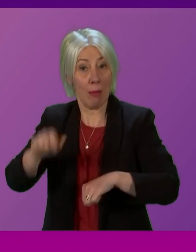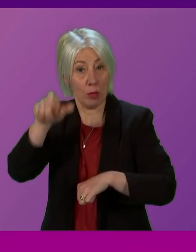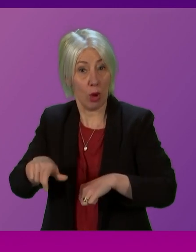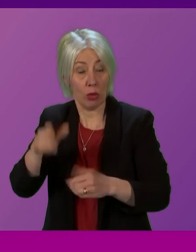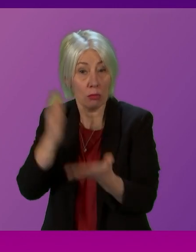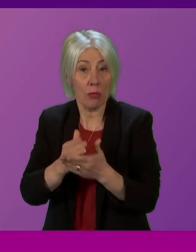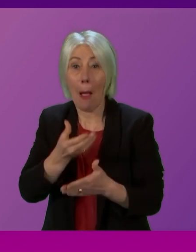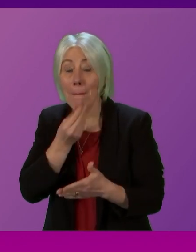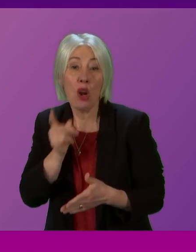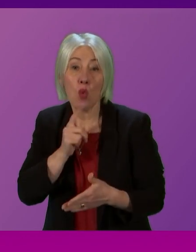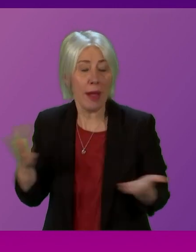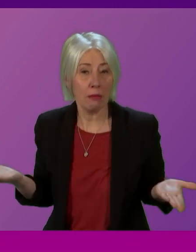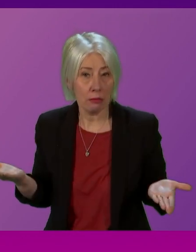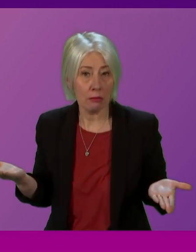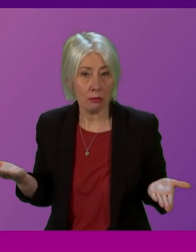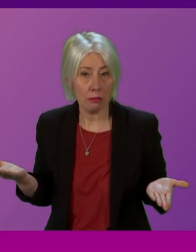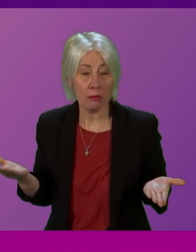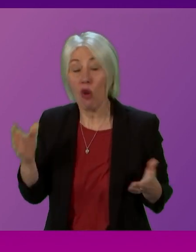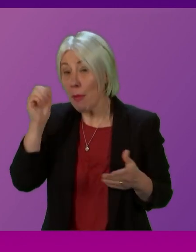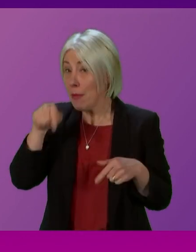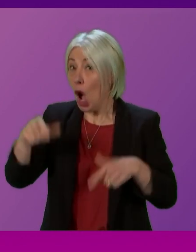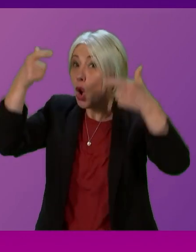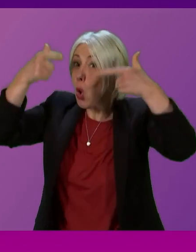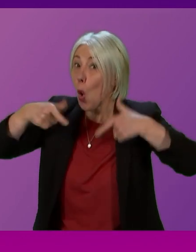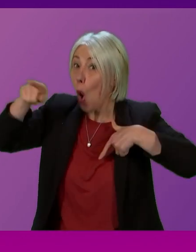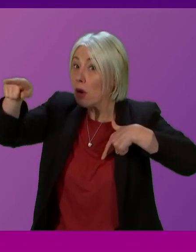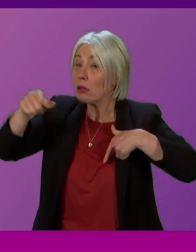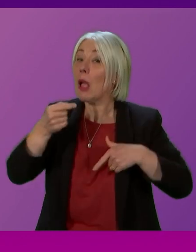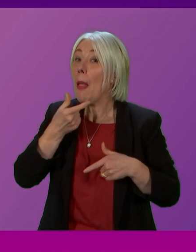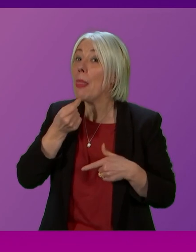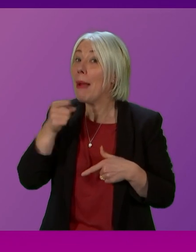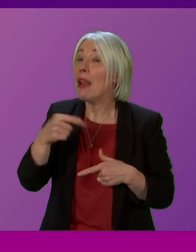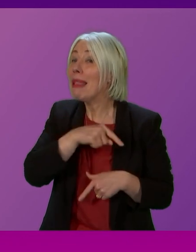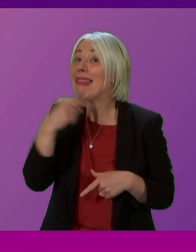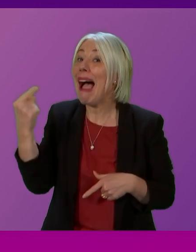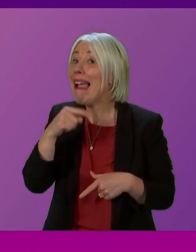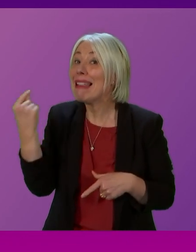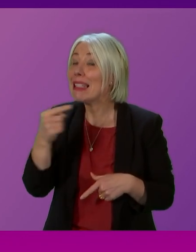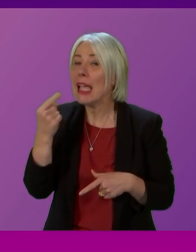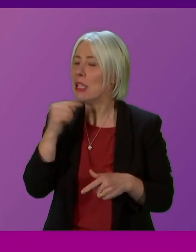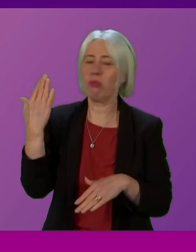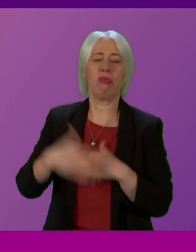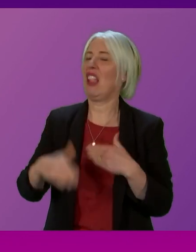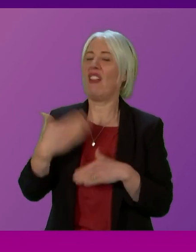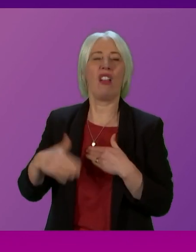Let us remember that, in court, this man lied. He told people that he did not rape two women.